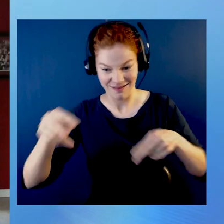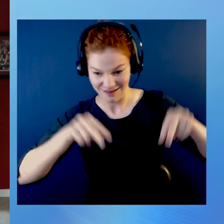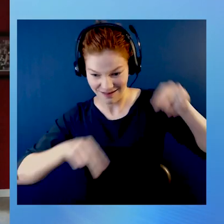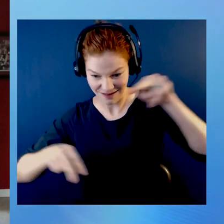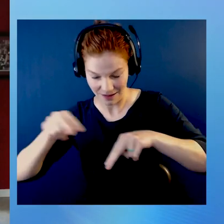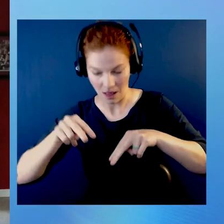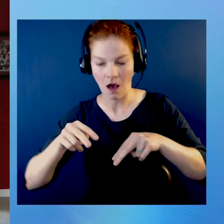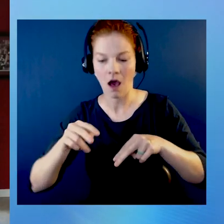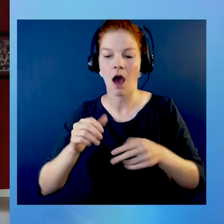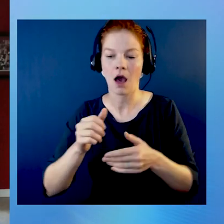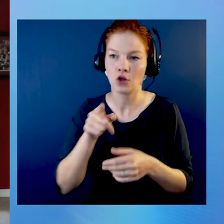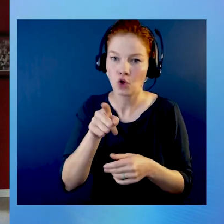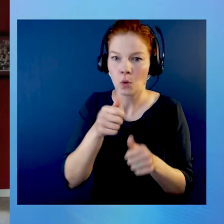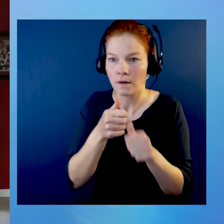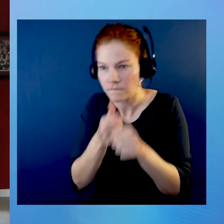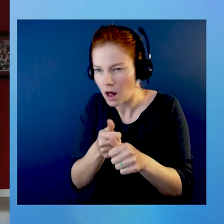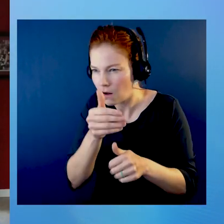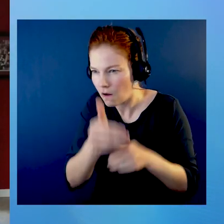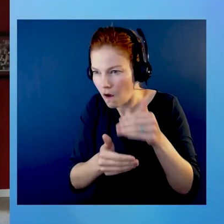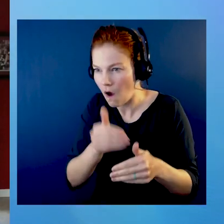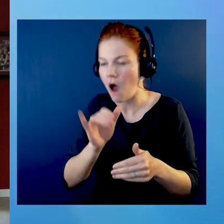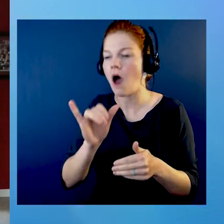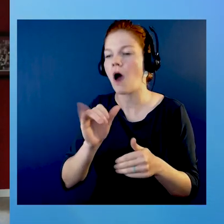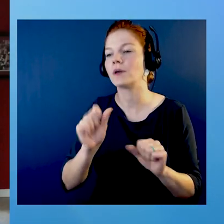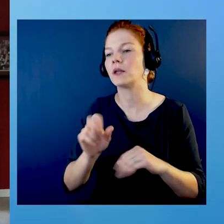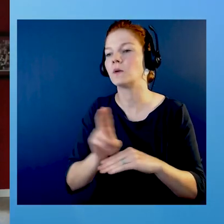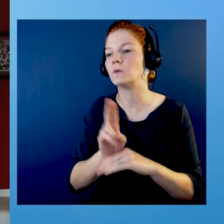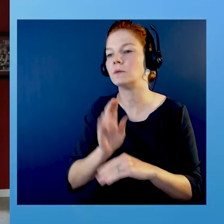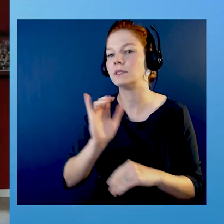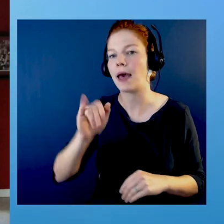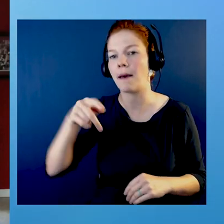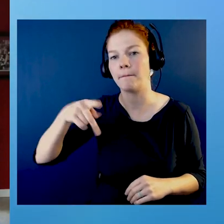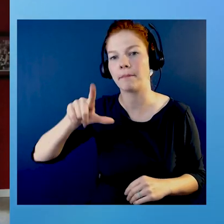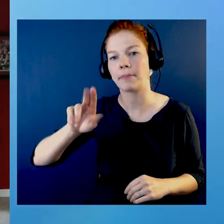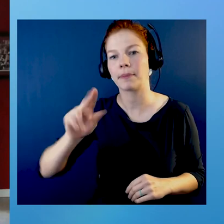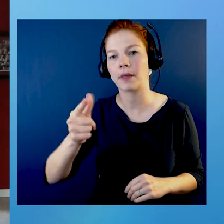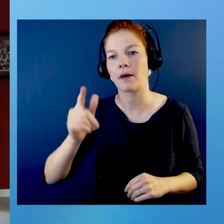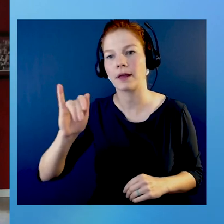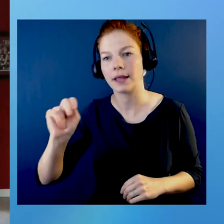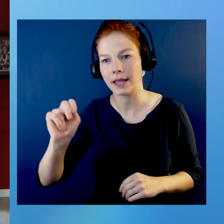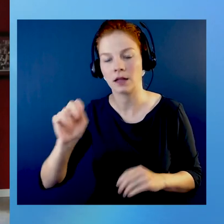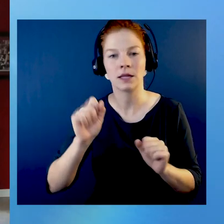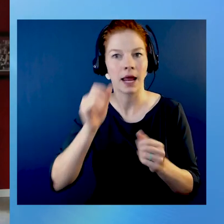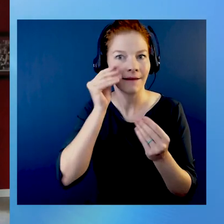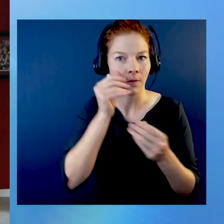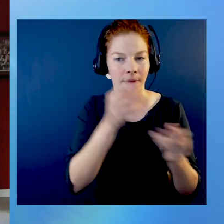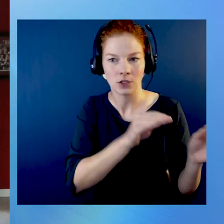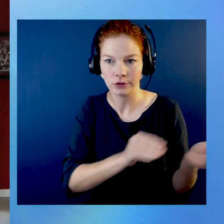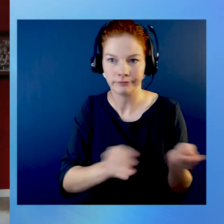this plug-in to build an end-to-end scenario, leveraging IoT, Digital Twins,